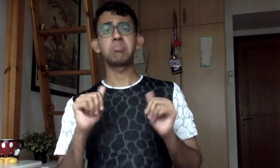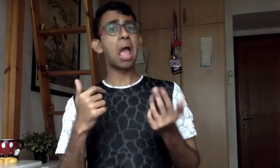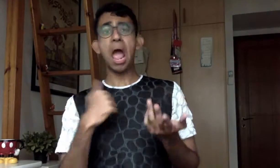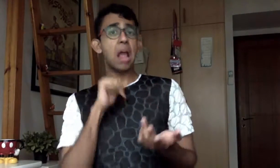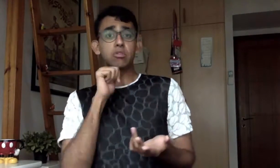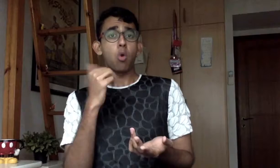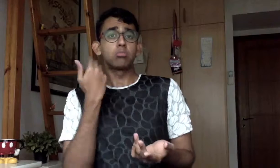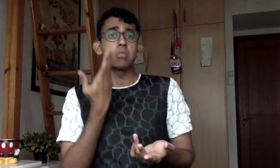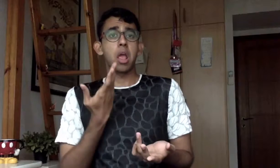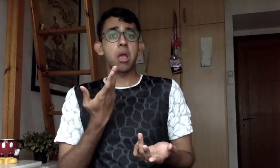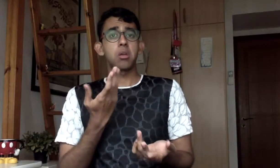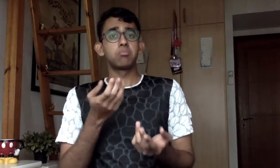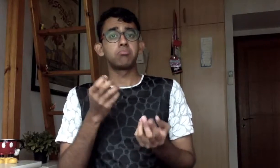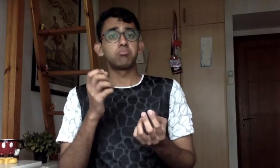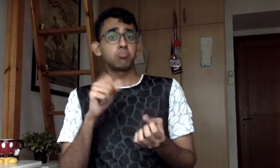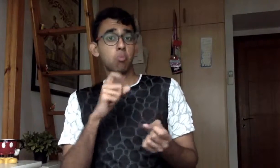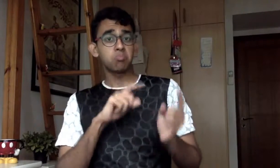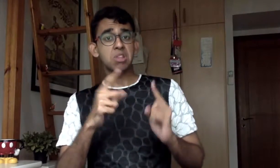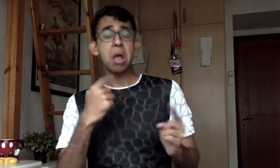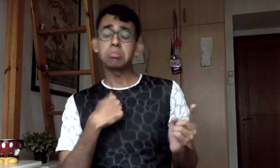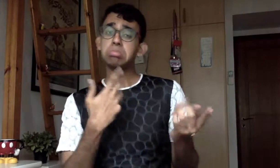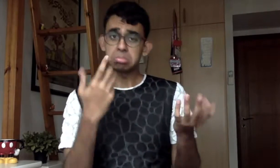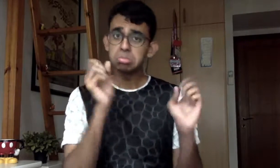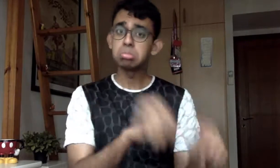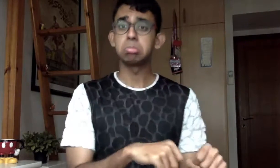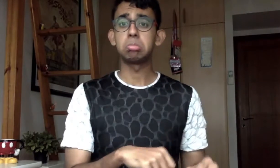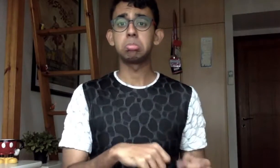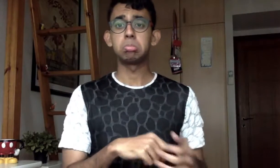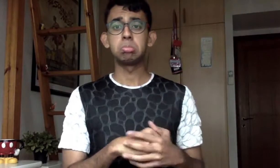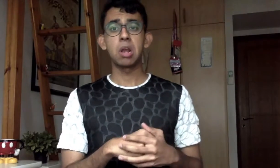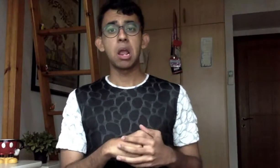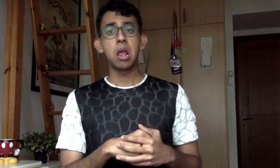And I'm not shy! So Sign Language is something I can do.